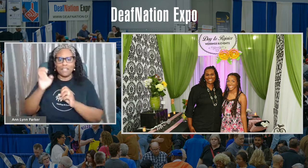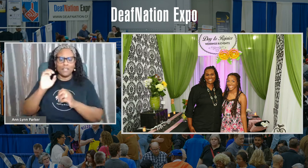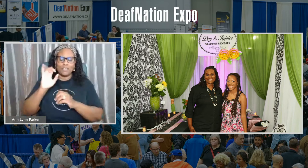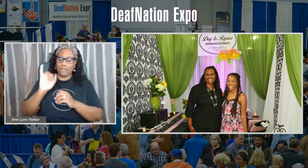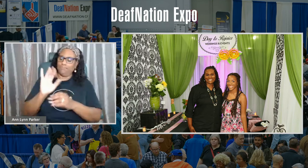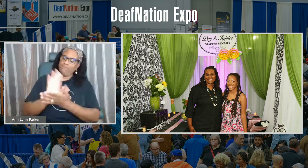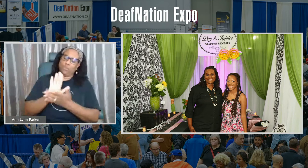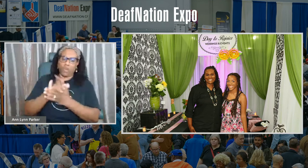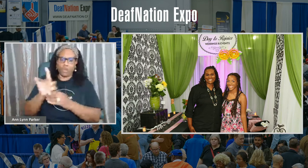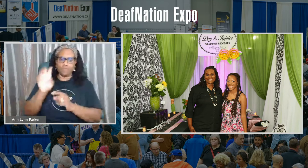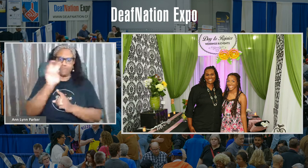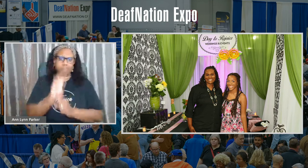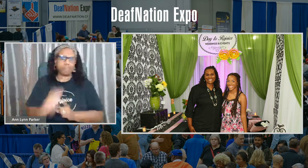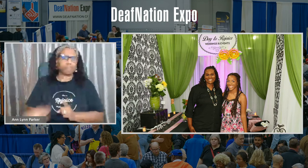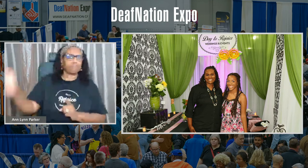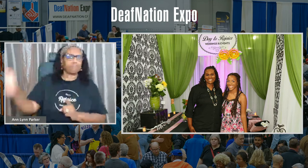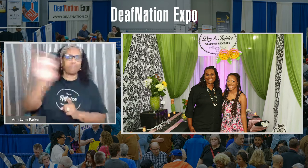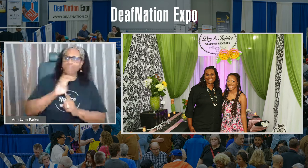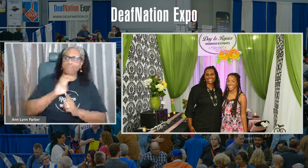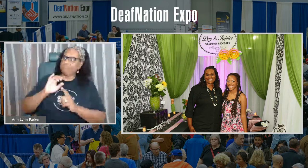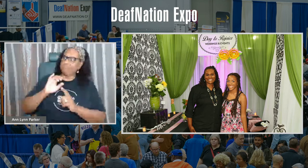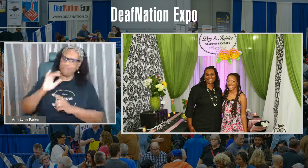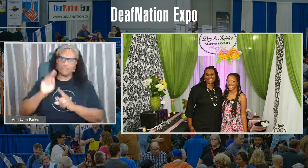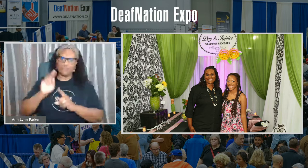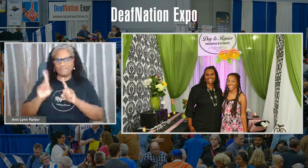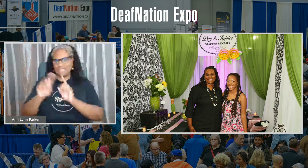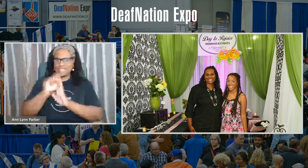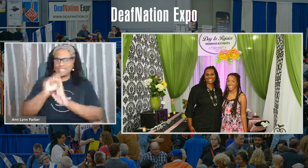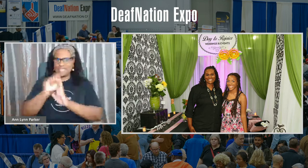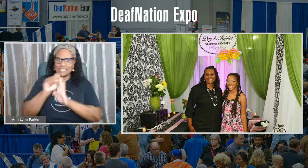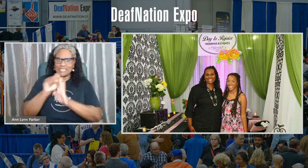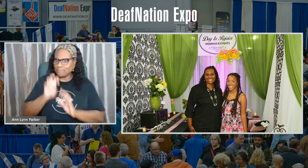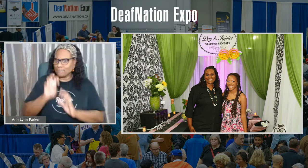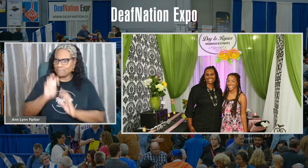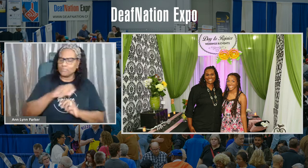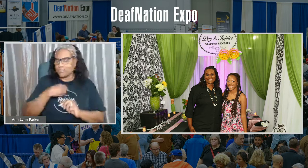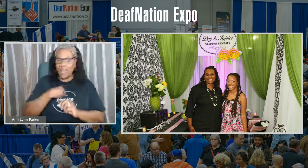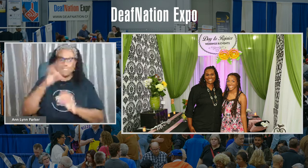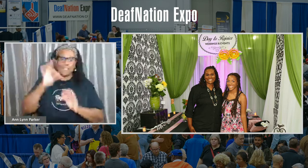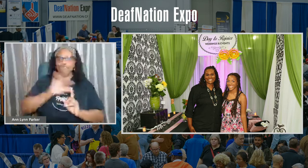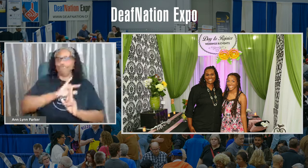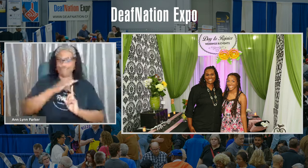That class and school focused on going to different places,